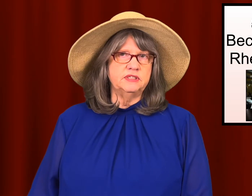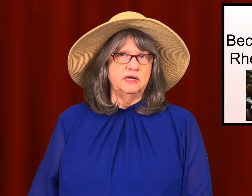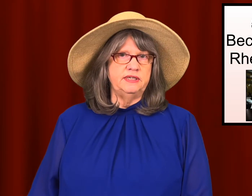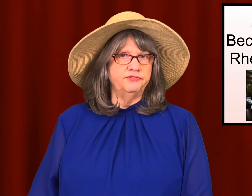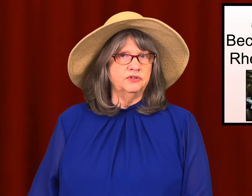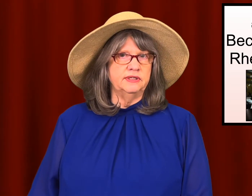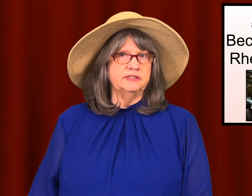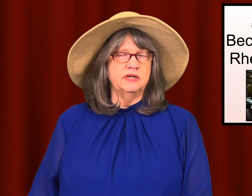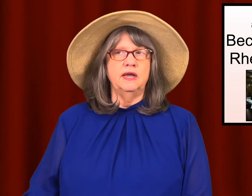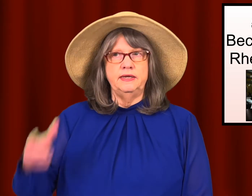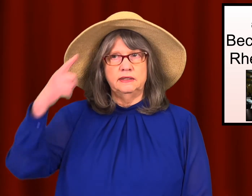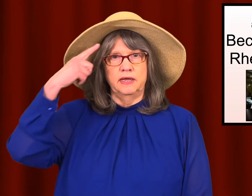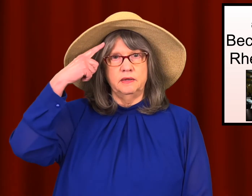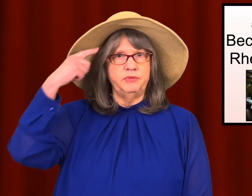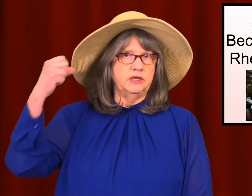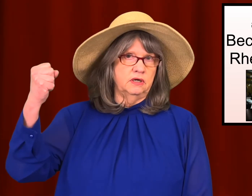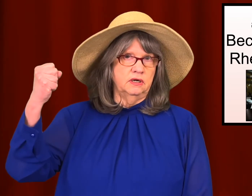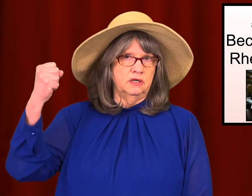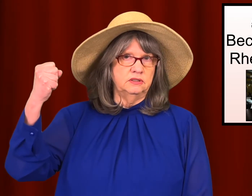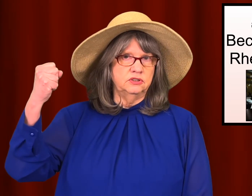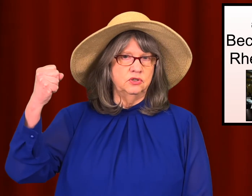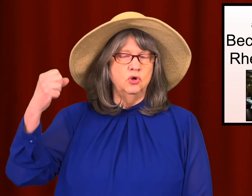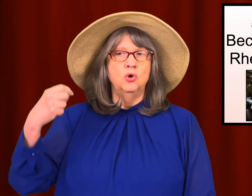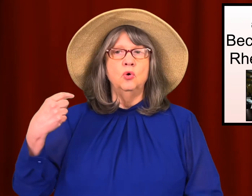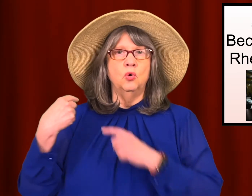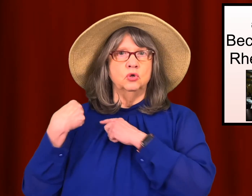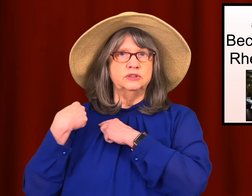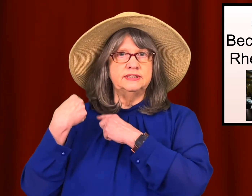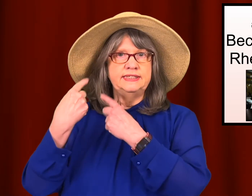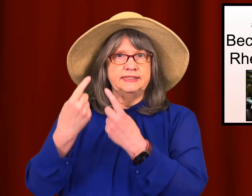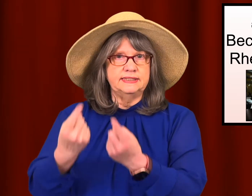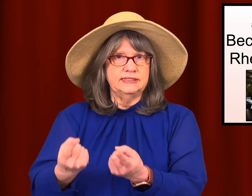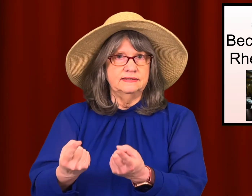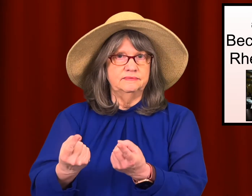signed differently, signed like because or since.